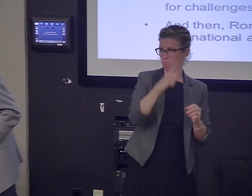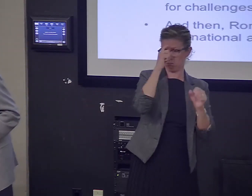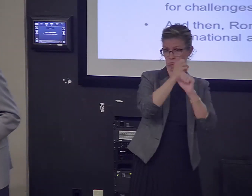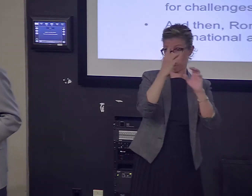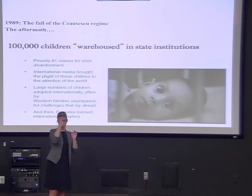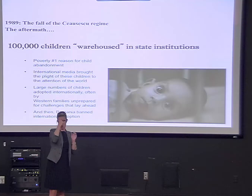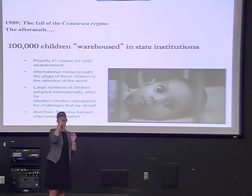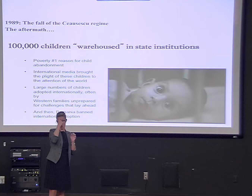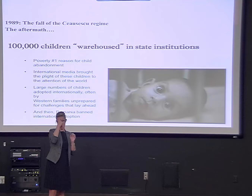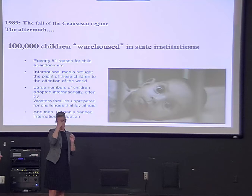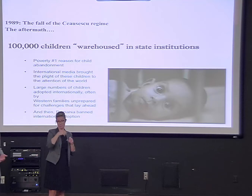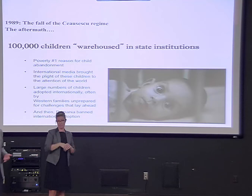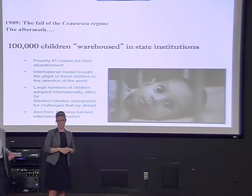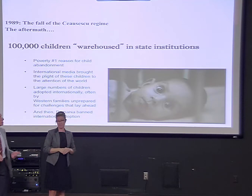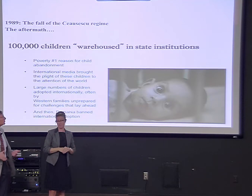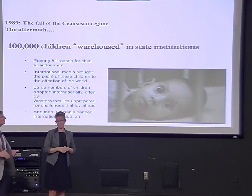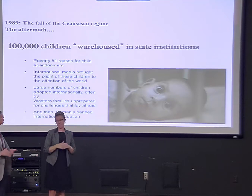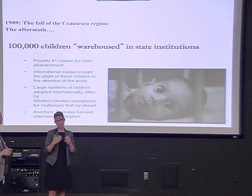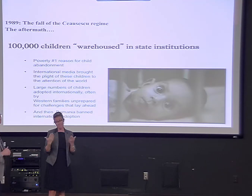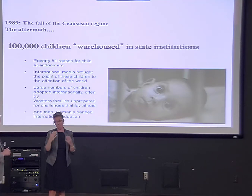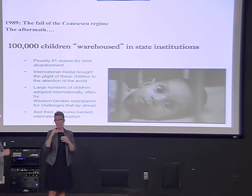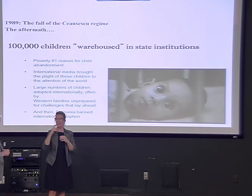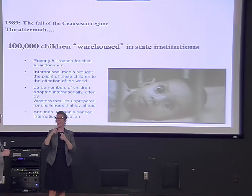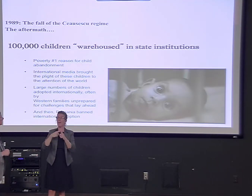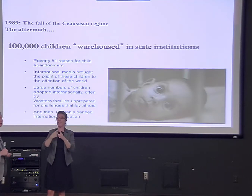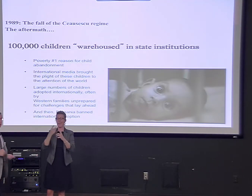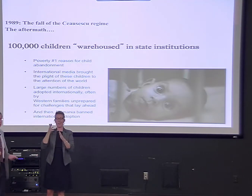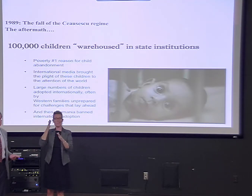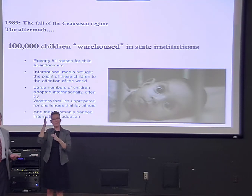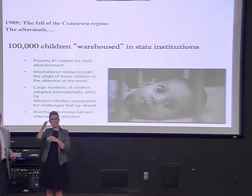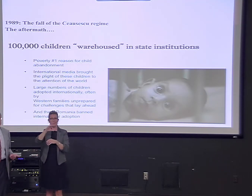Now, when Ceausescu was overthrown in December of 1989